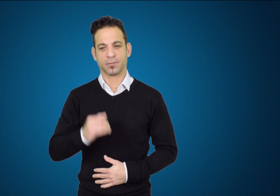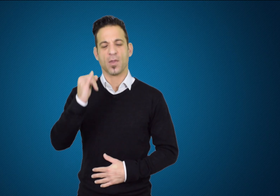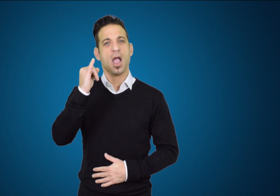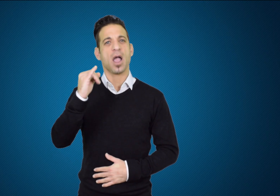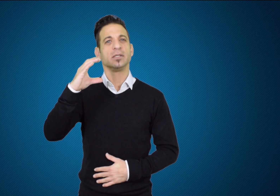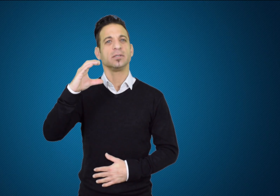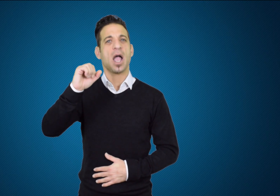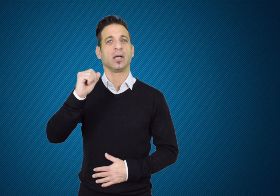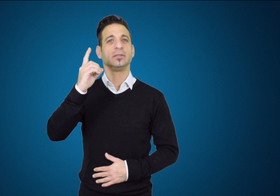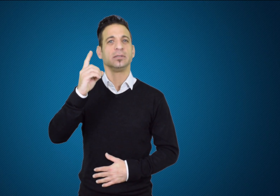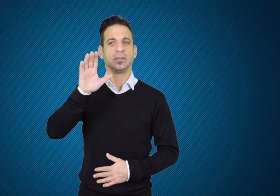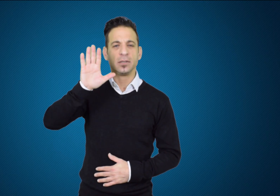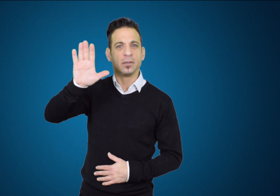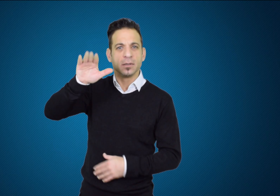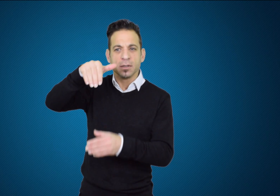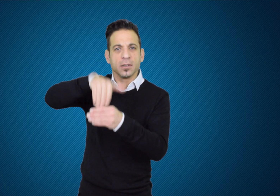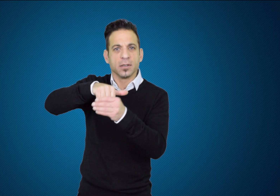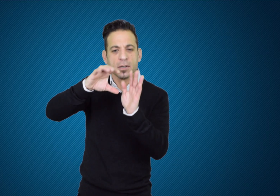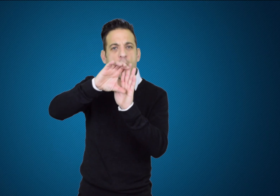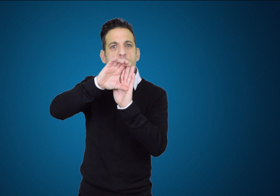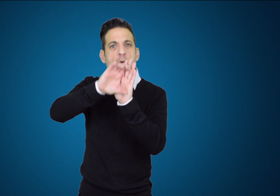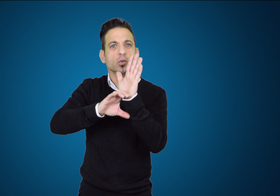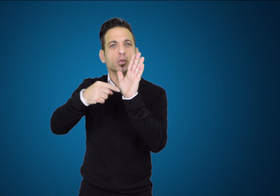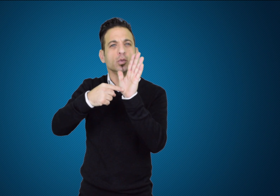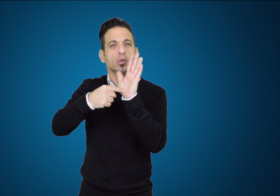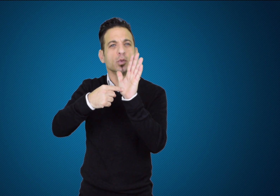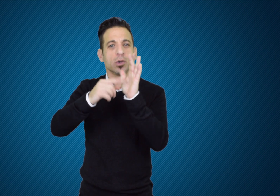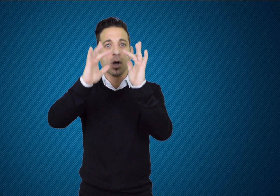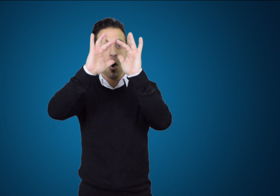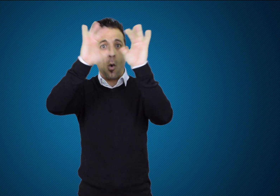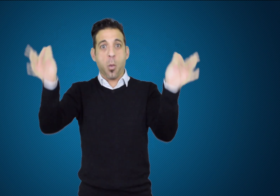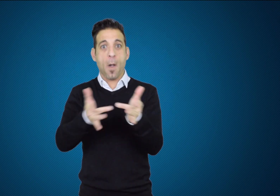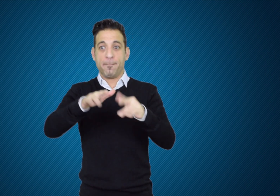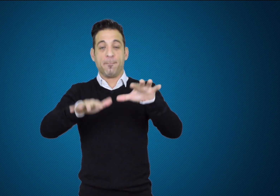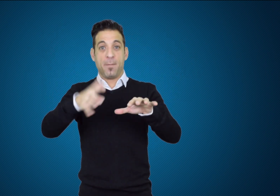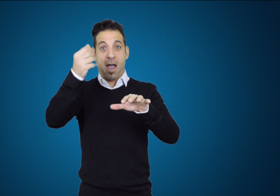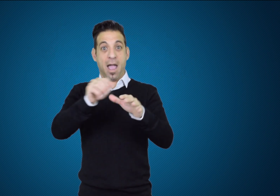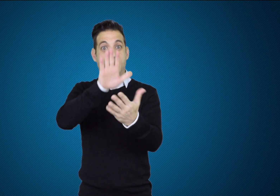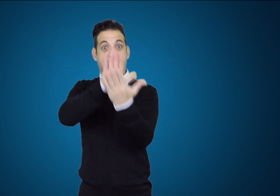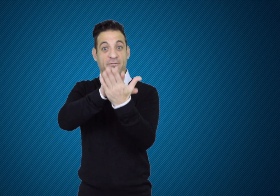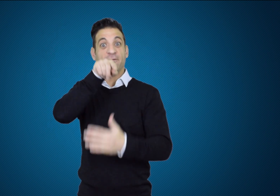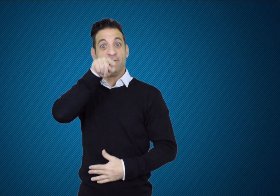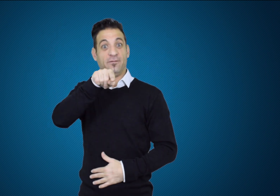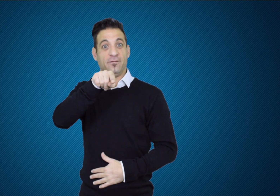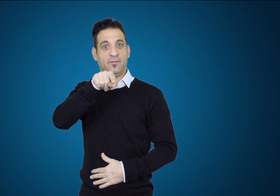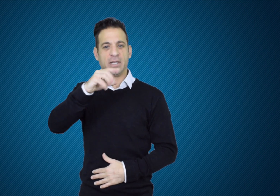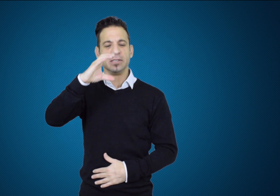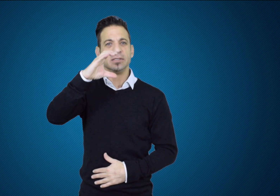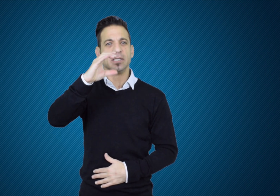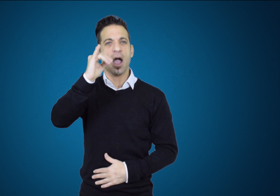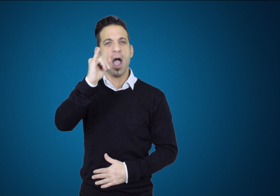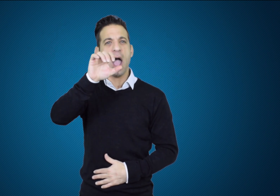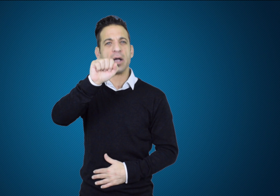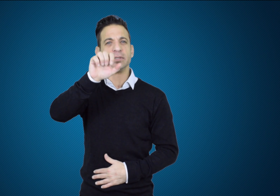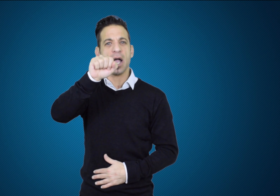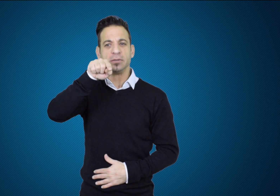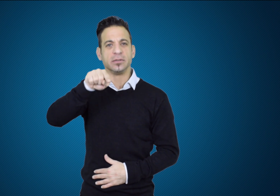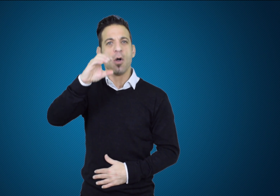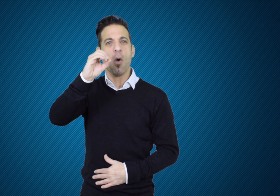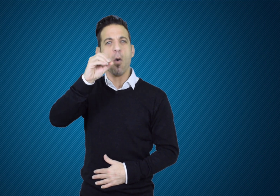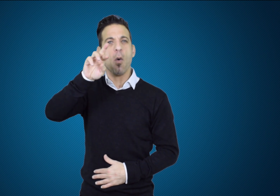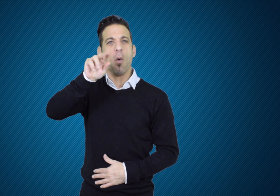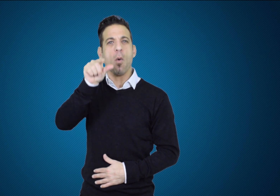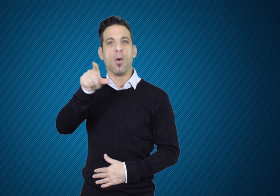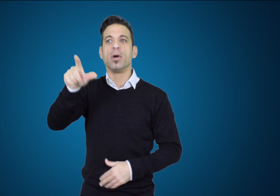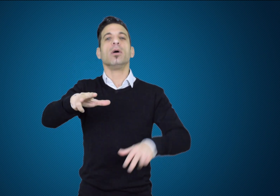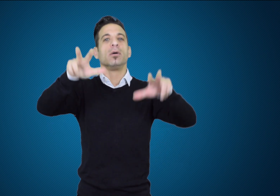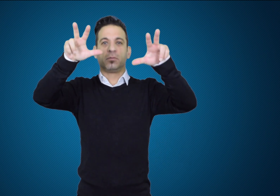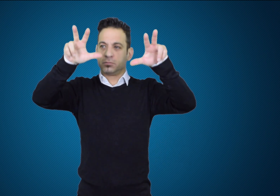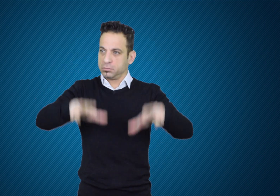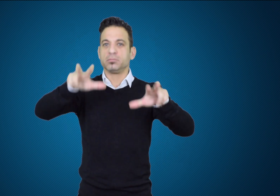ICSD’s Constitution as shown on ICSD website - ciss.org approved